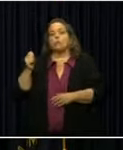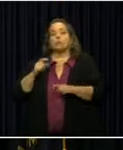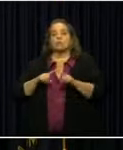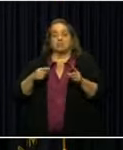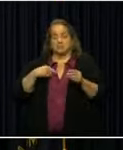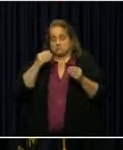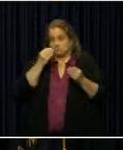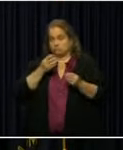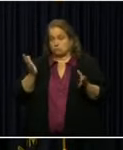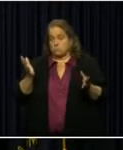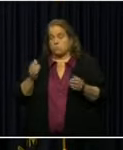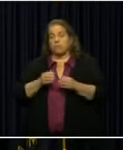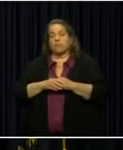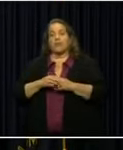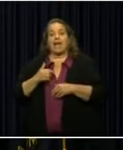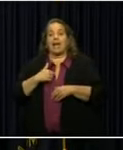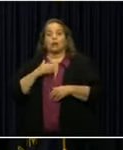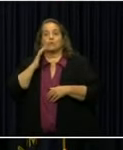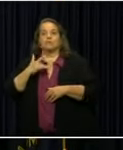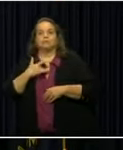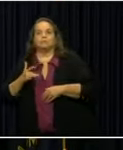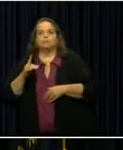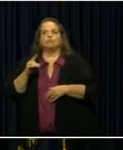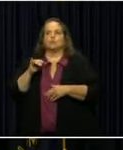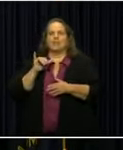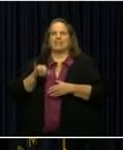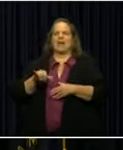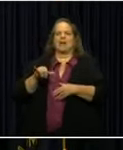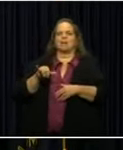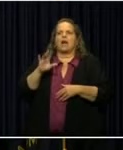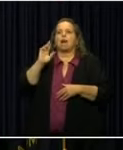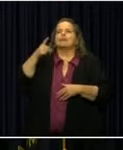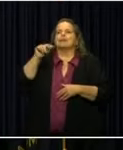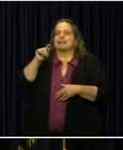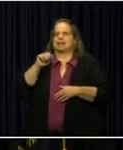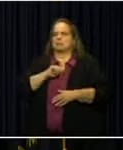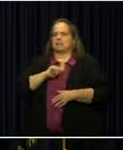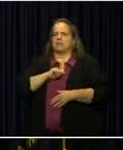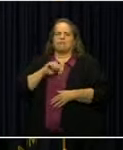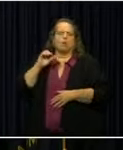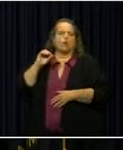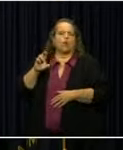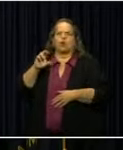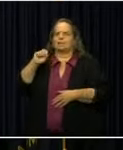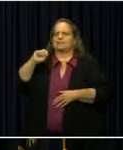ANYTHING ELSE, ESPECIALLY IF WE STICK TOGETHER IN THE WAY THAT WE HAVE.